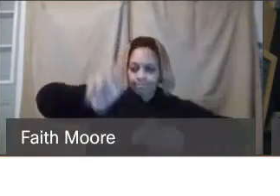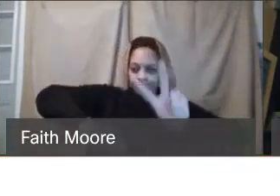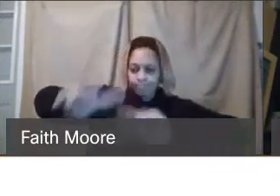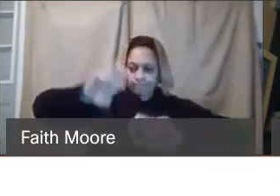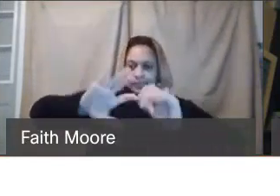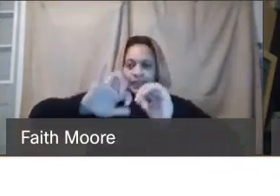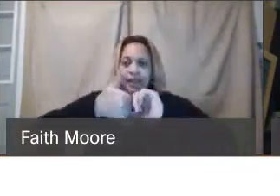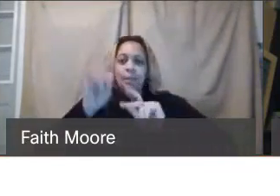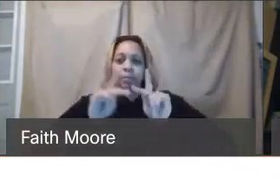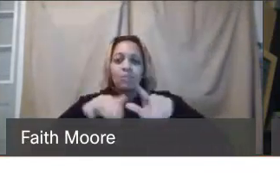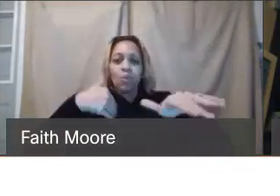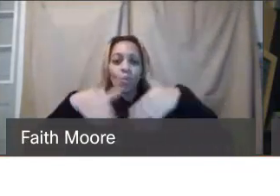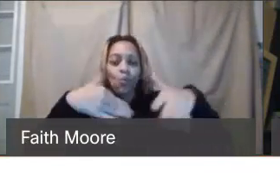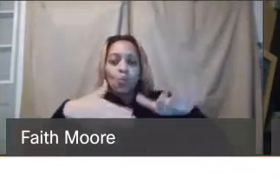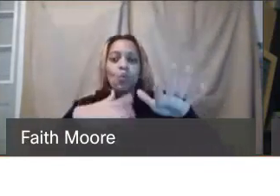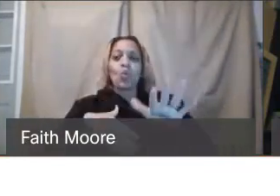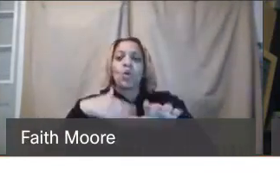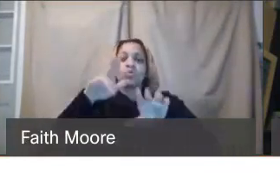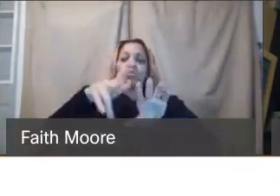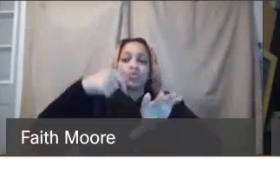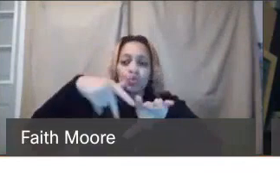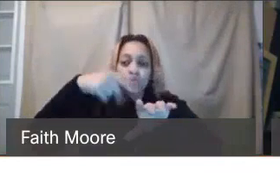Good bike role and drive in this area where our crashes happening,